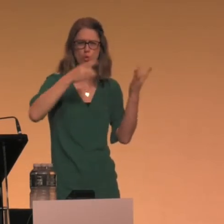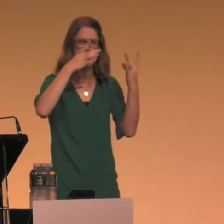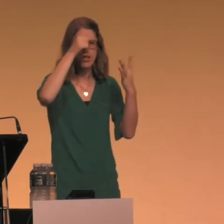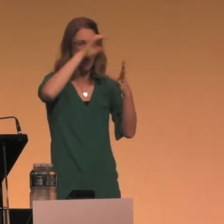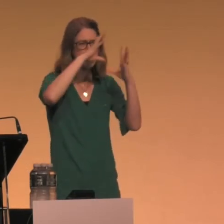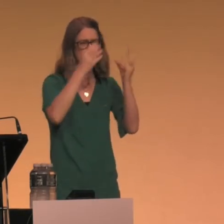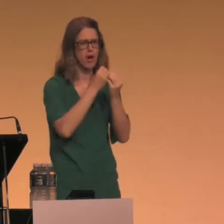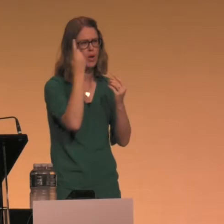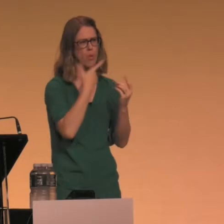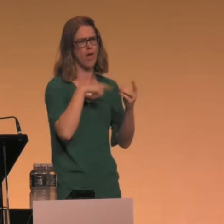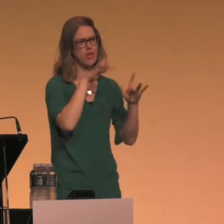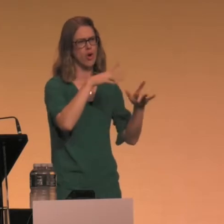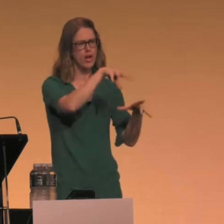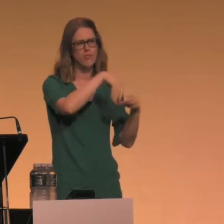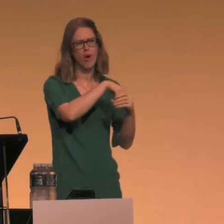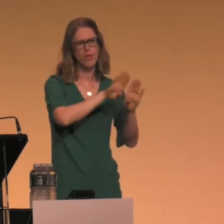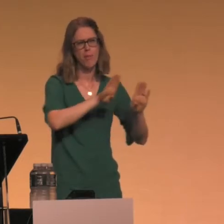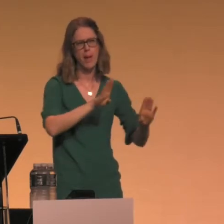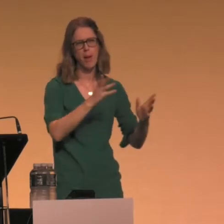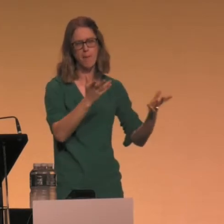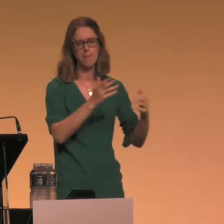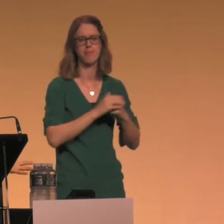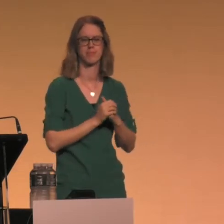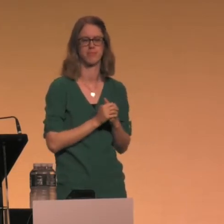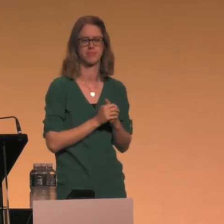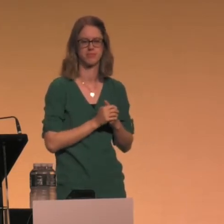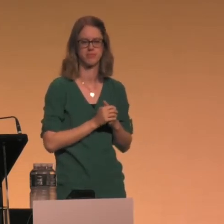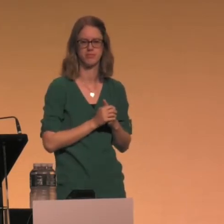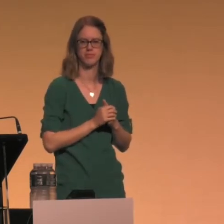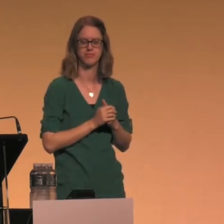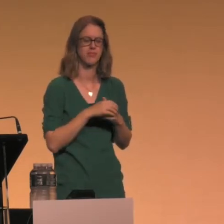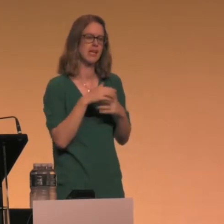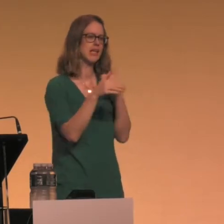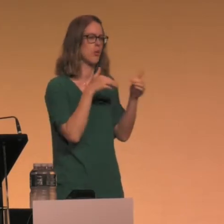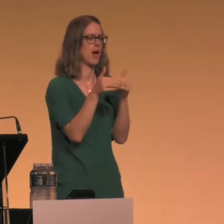and I wondered why they weren't already on the panel. But which ever one of those categories